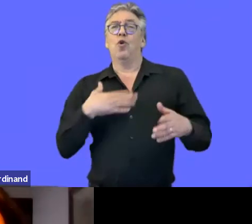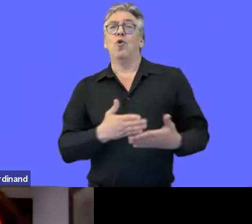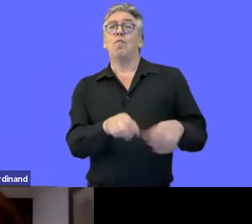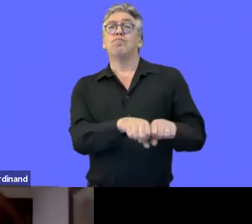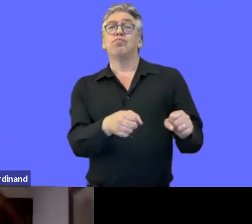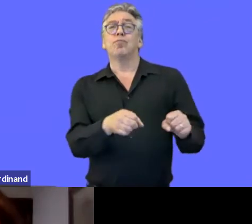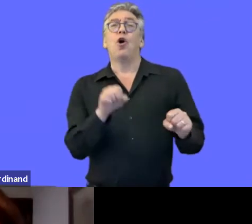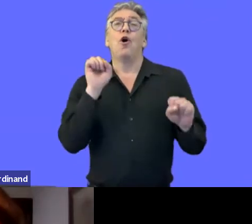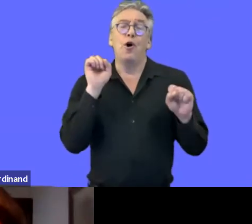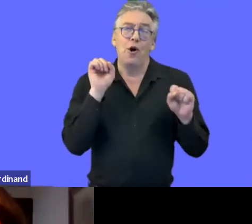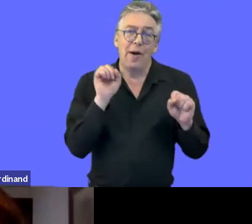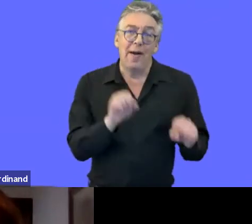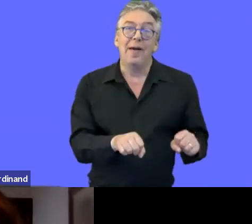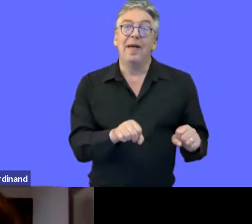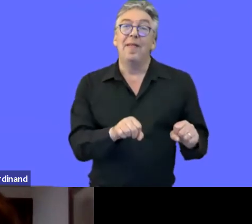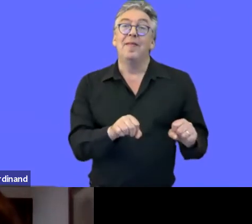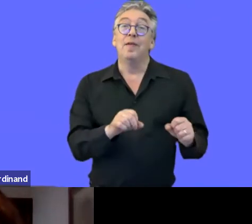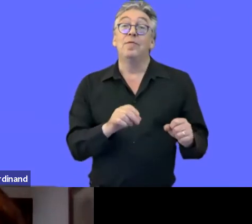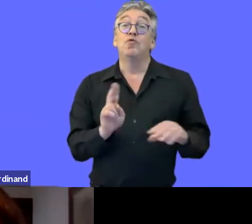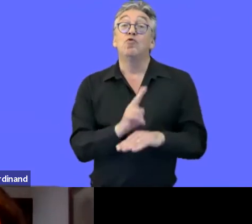and then there are issues such as confidentiality